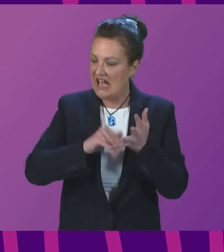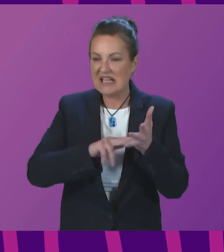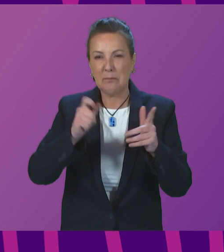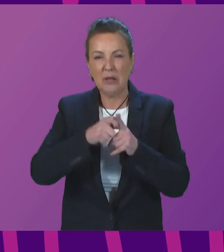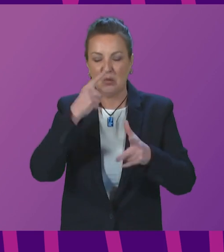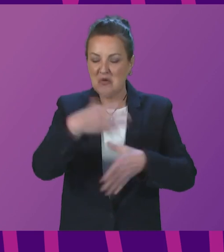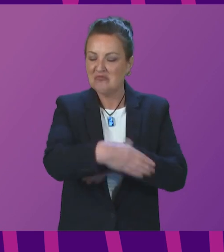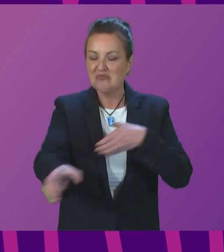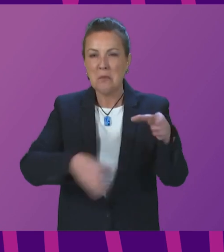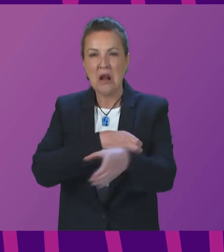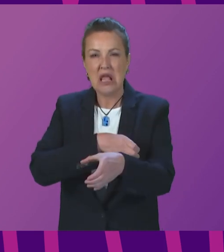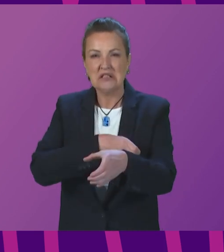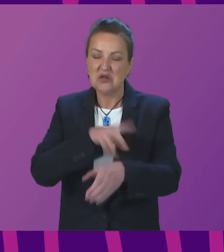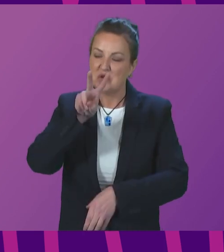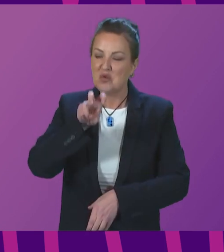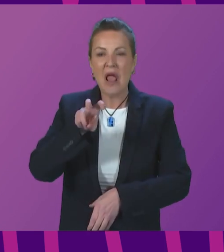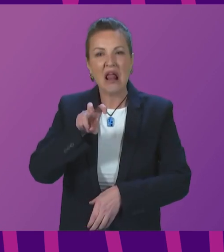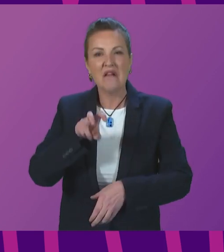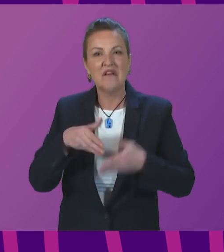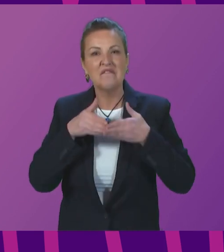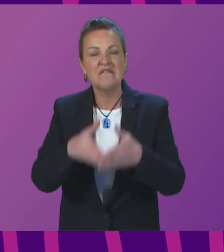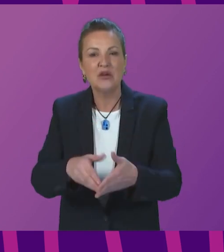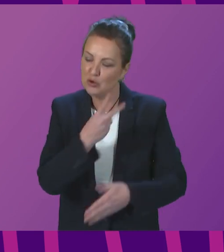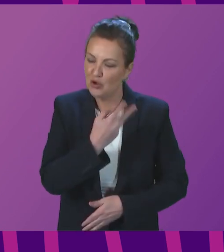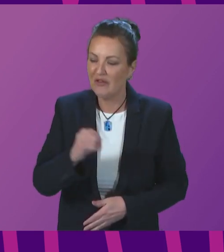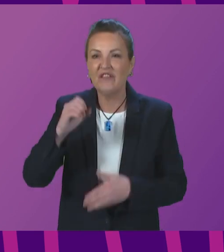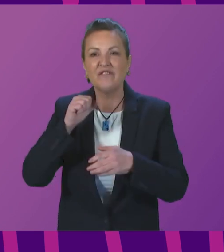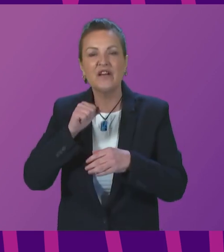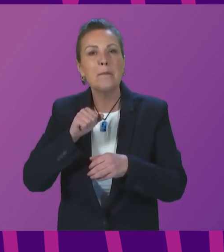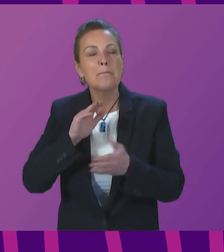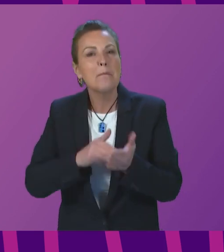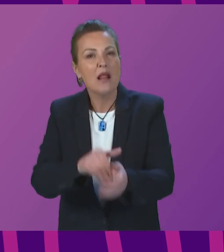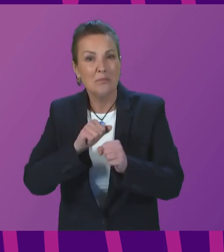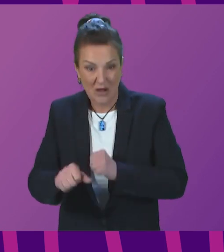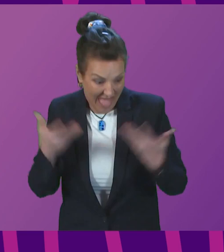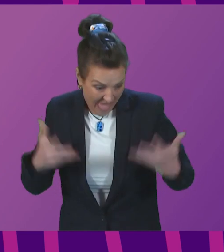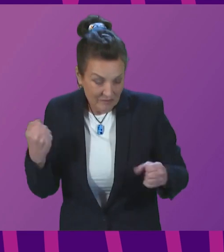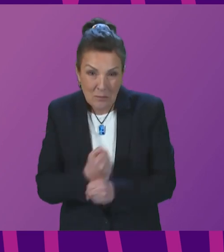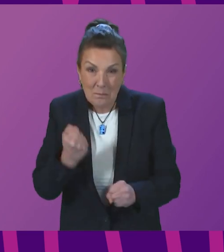for £250 million, but it has not even built one ferry for that amount of money.